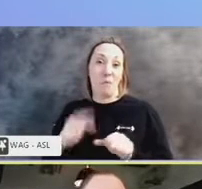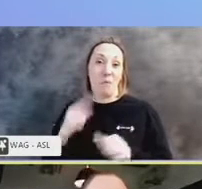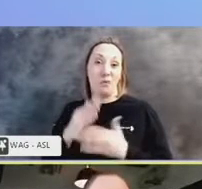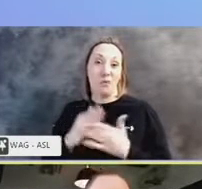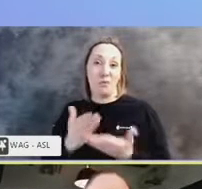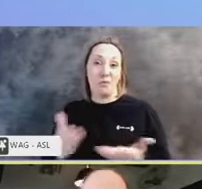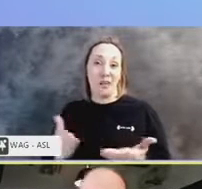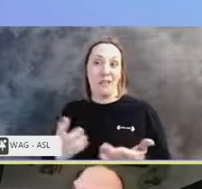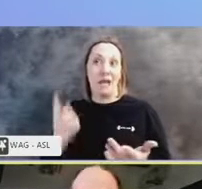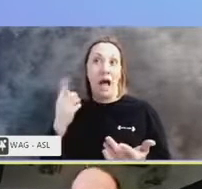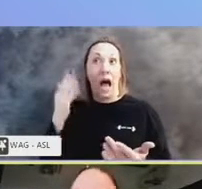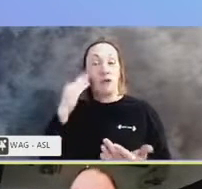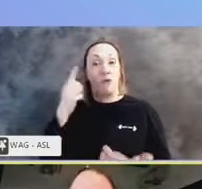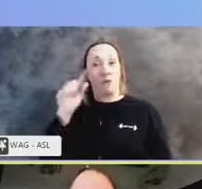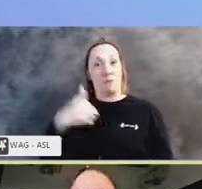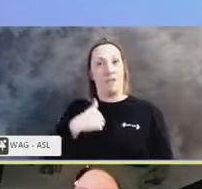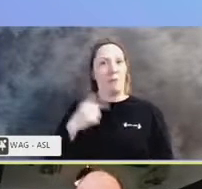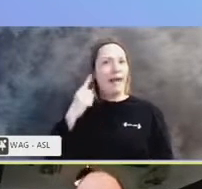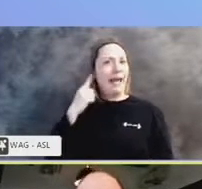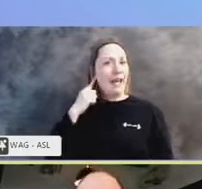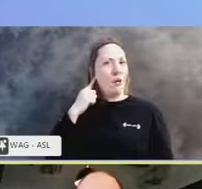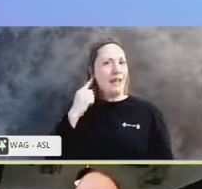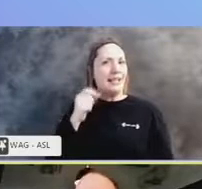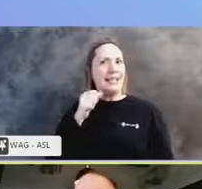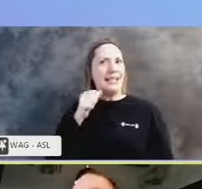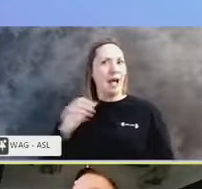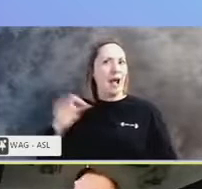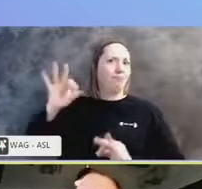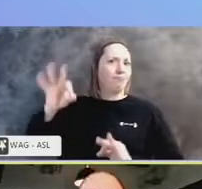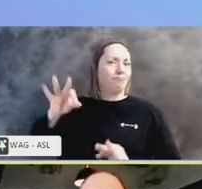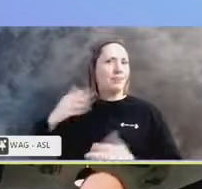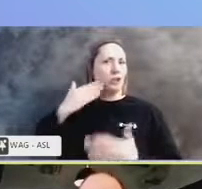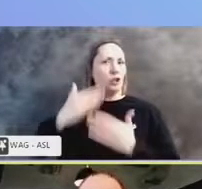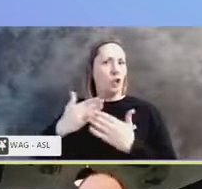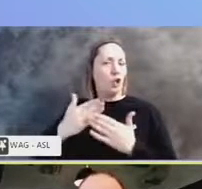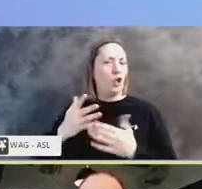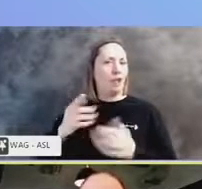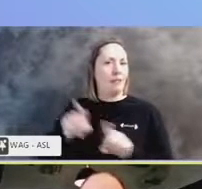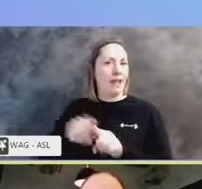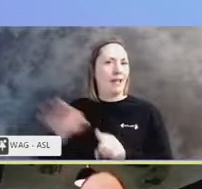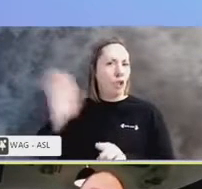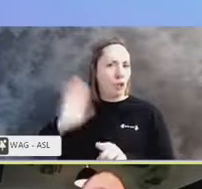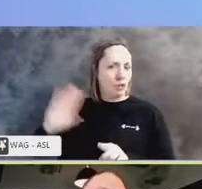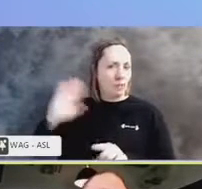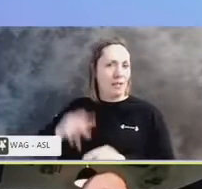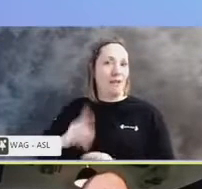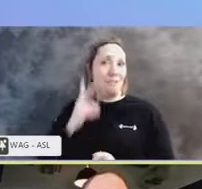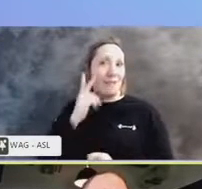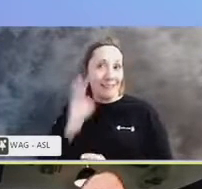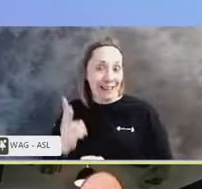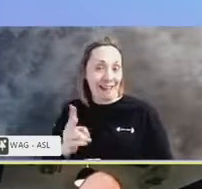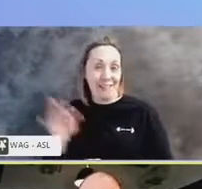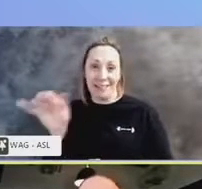to being a little less capable of doing certain things. I know that I can speak for myself